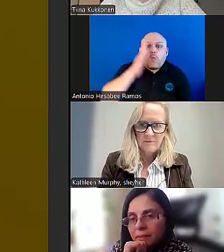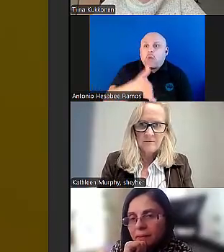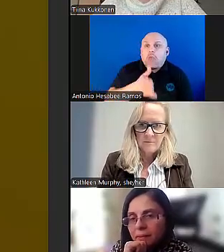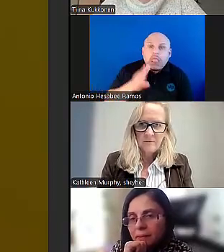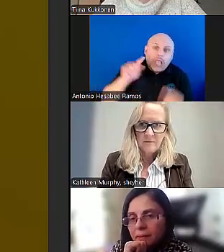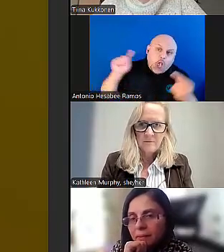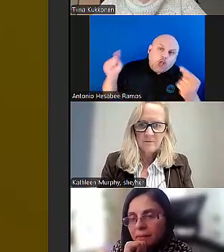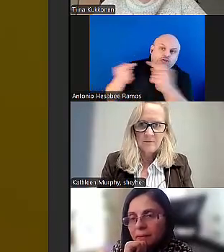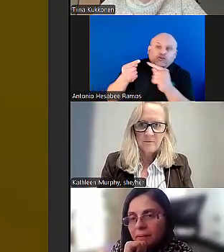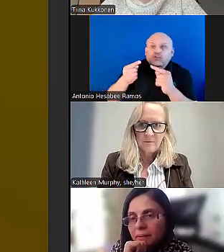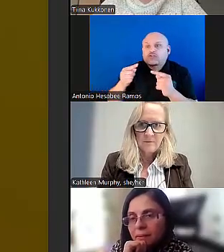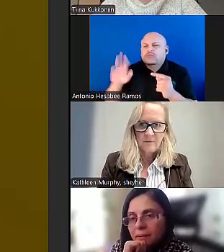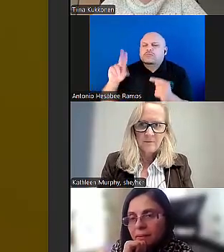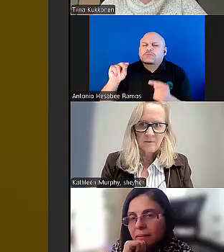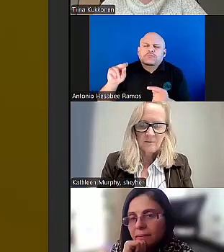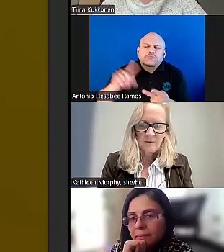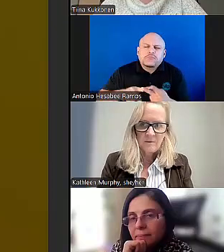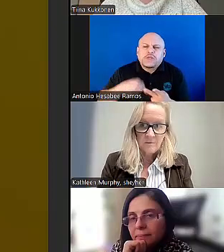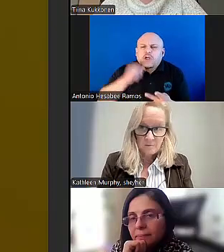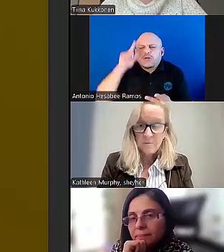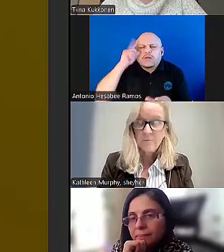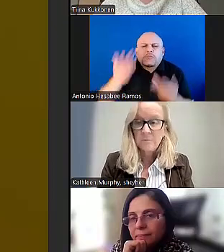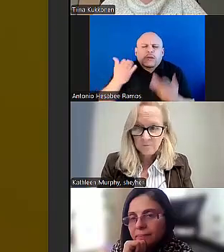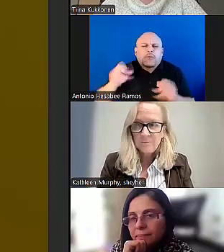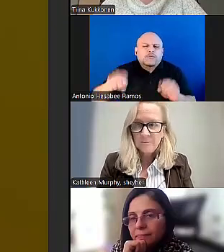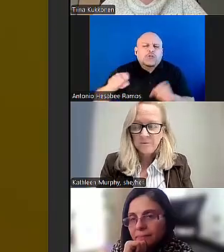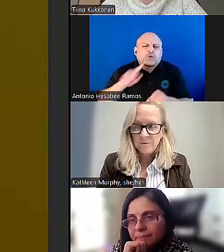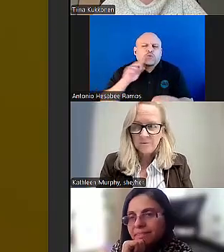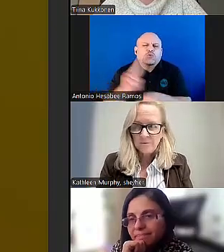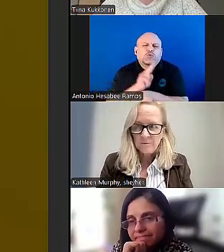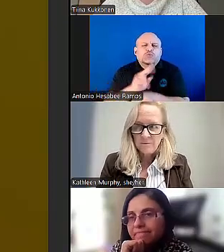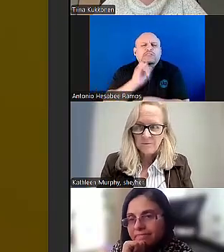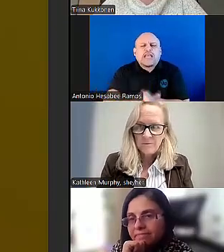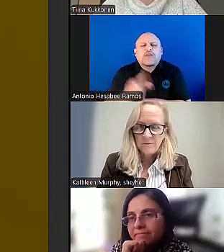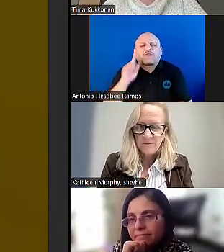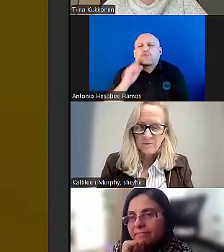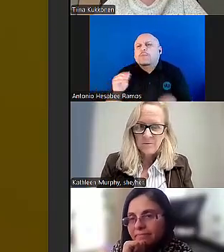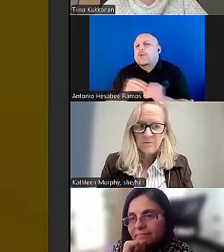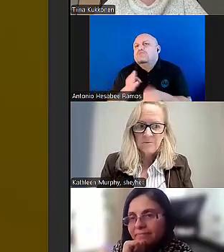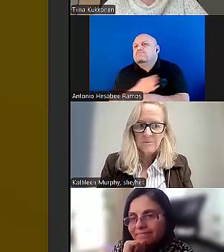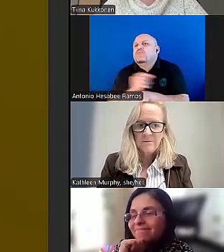think that there is a lot of potential to use that for communicating research, for sure.